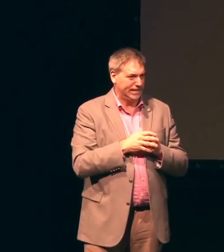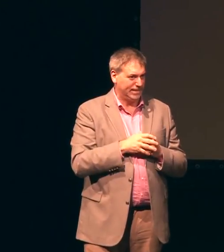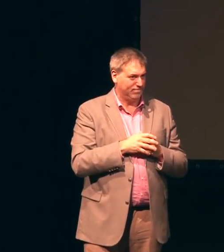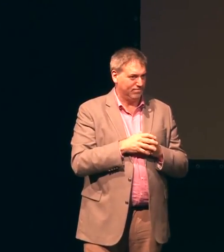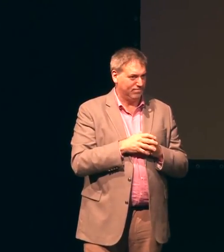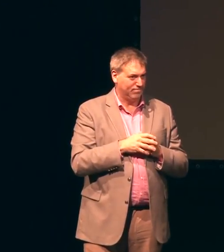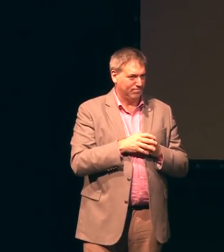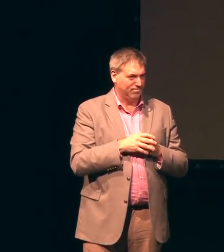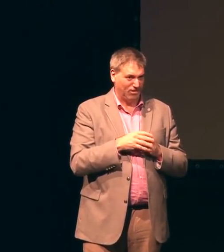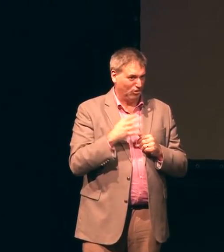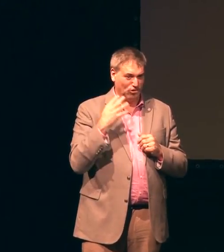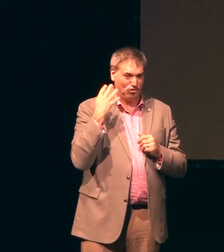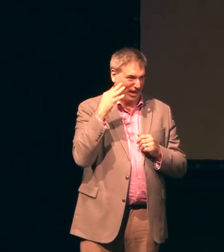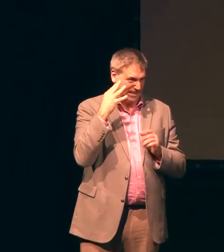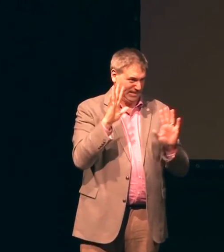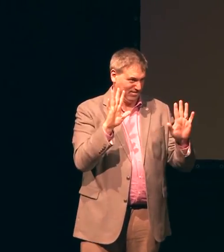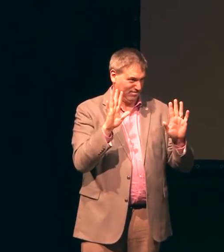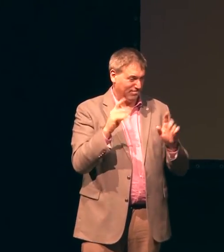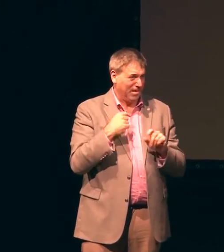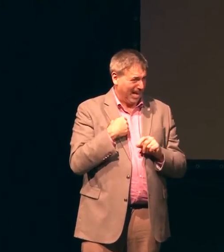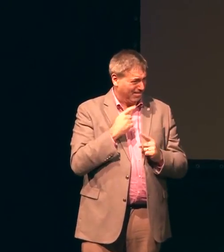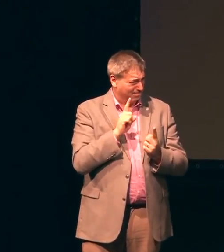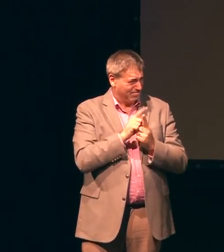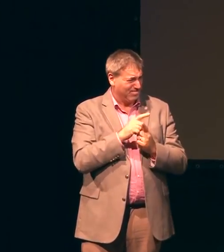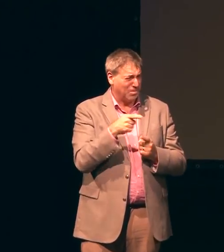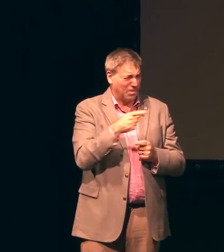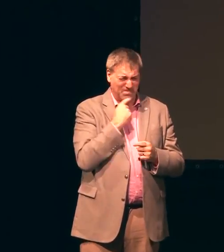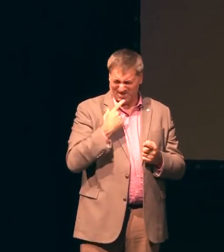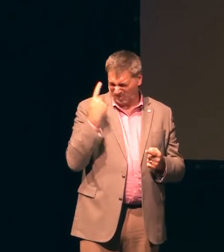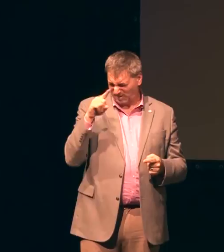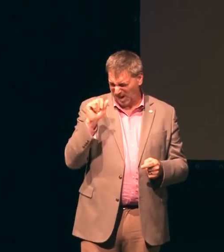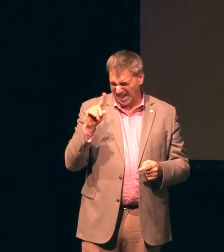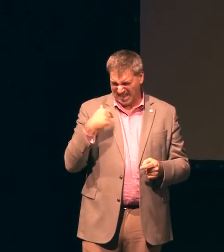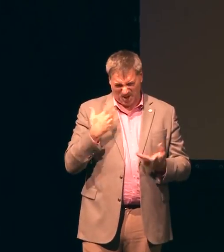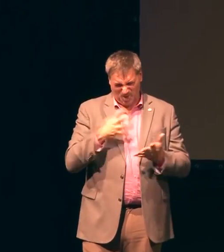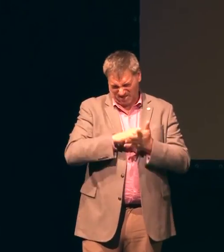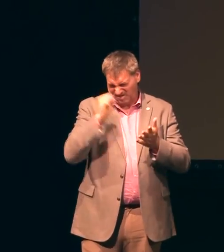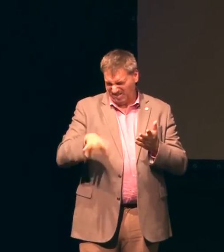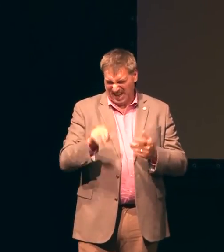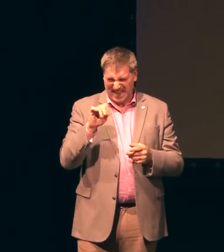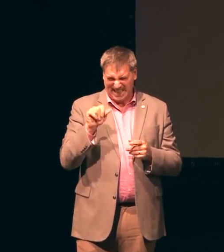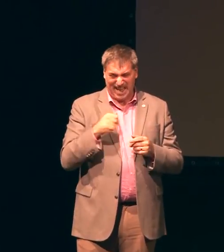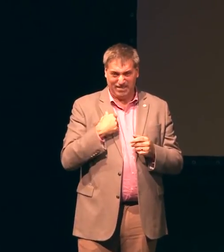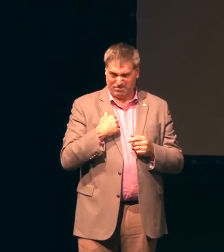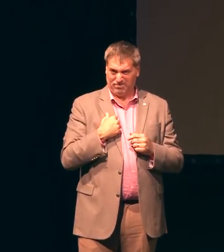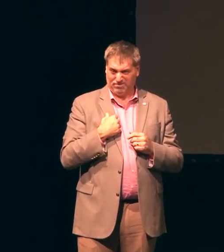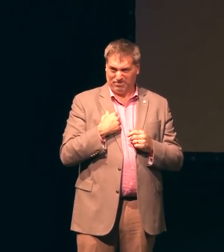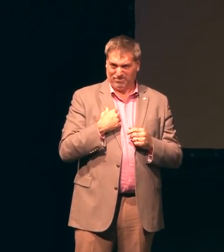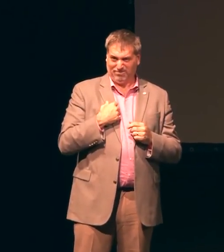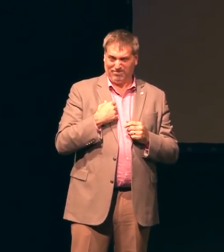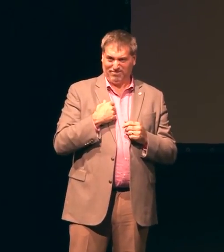crazy politicians in Washington, they're crazy. I have met some of them and they say what do you need that for, what do you need the ADA